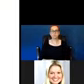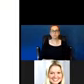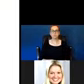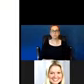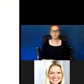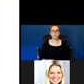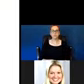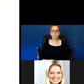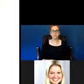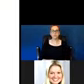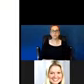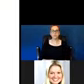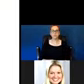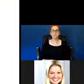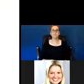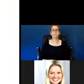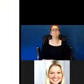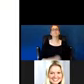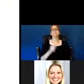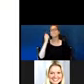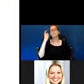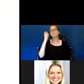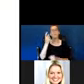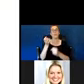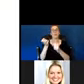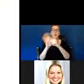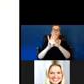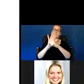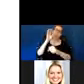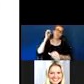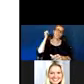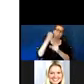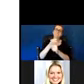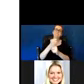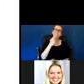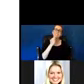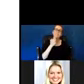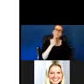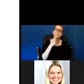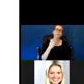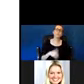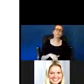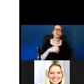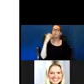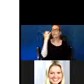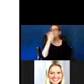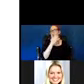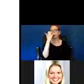Of course, COVID-19 has impacted us all. And because we had such close relationships